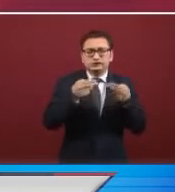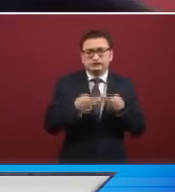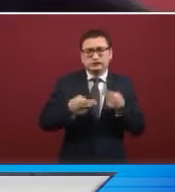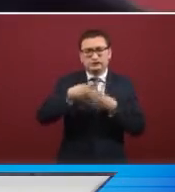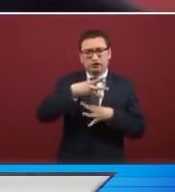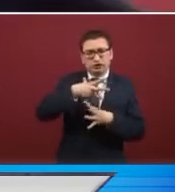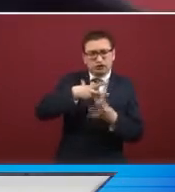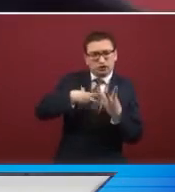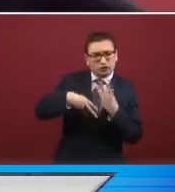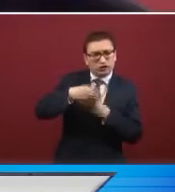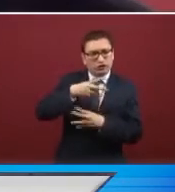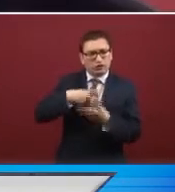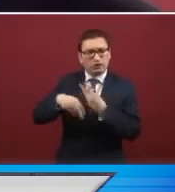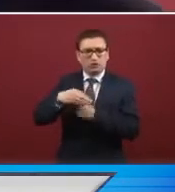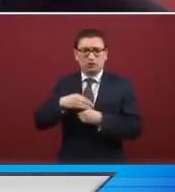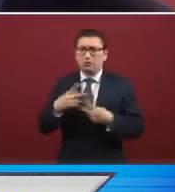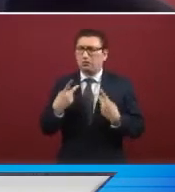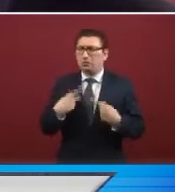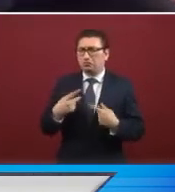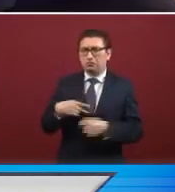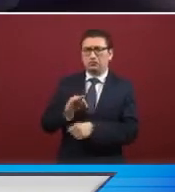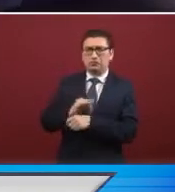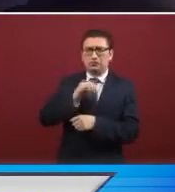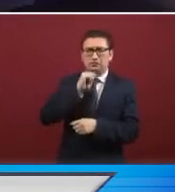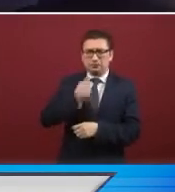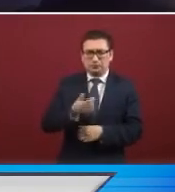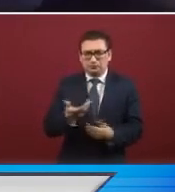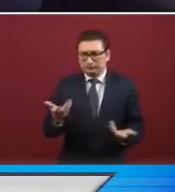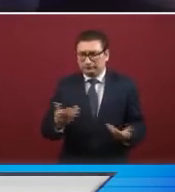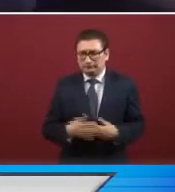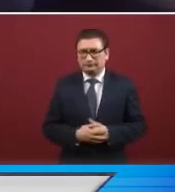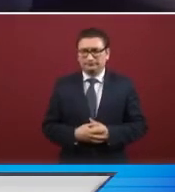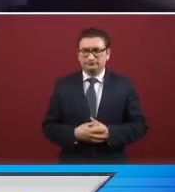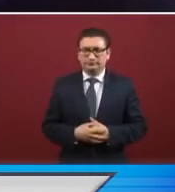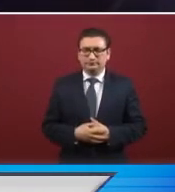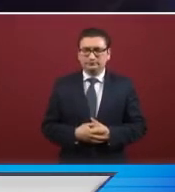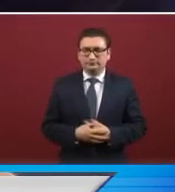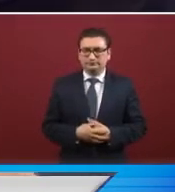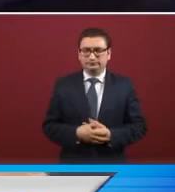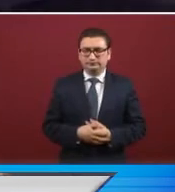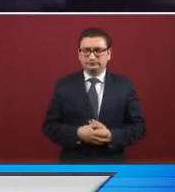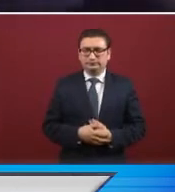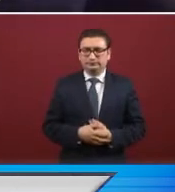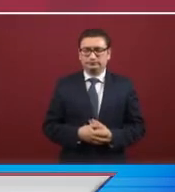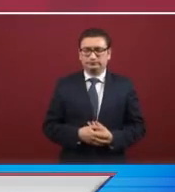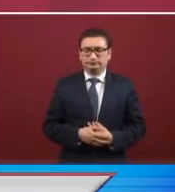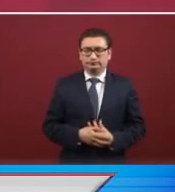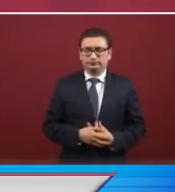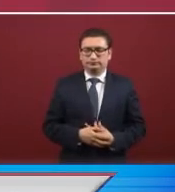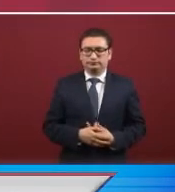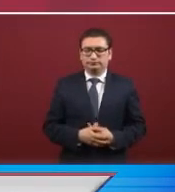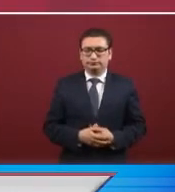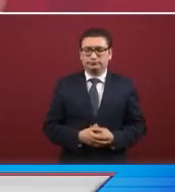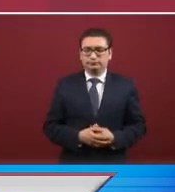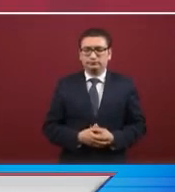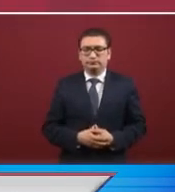In support of elementary students go to 50%, in secondary 70% and university 33%